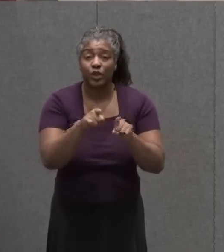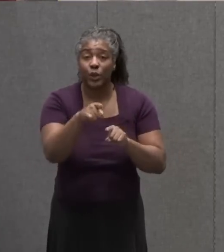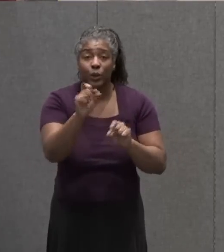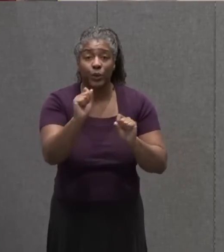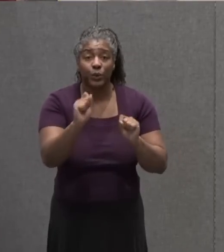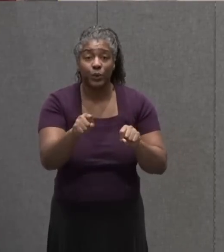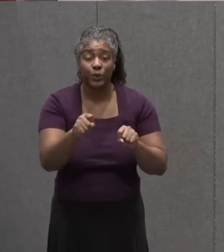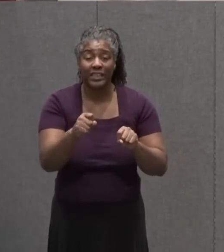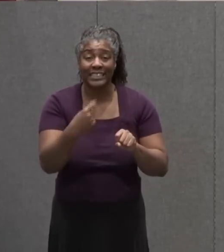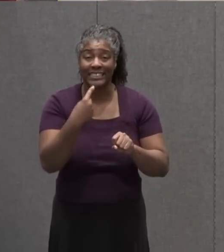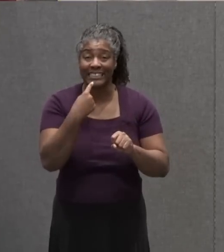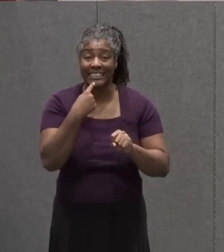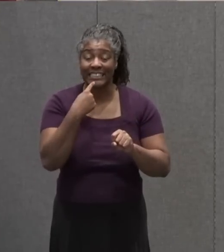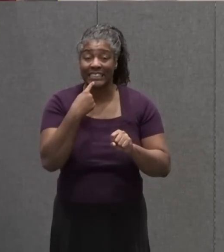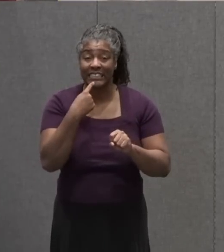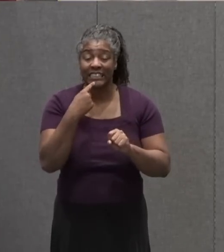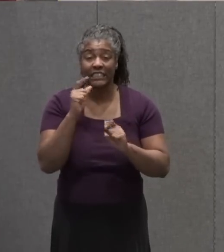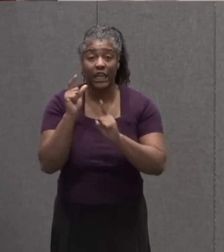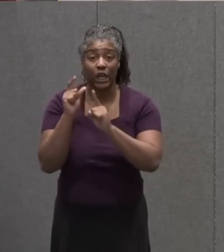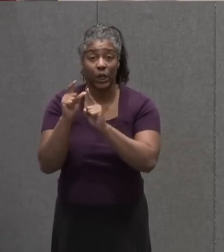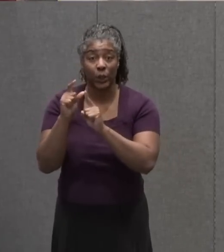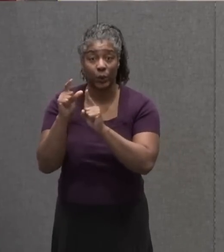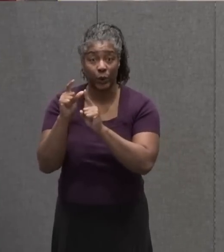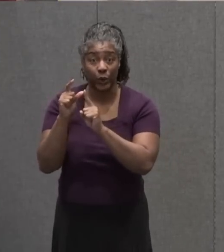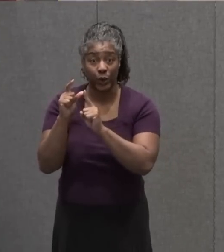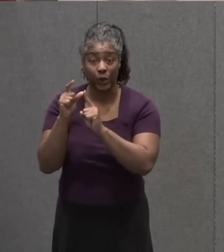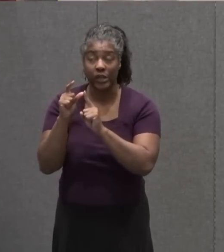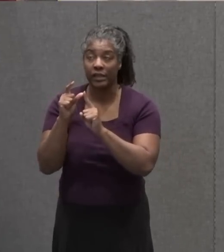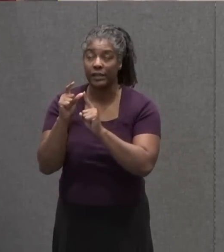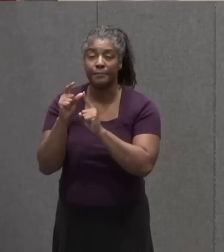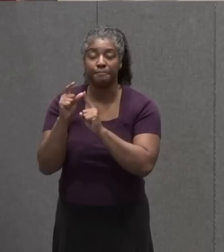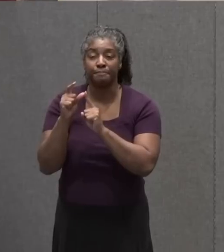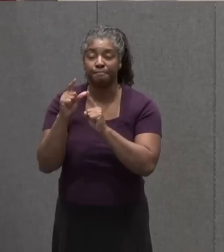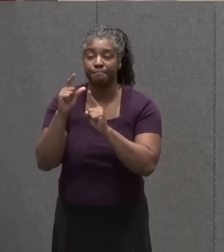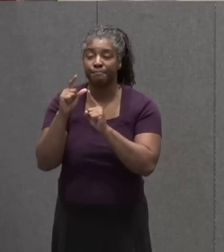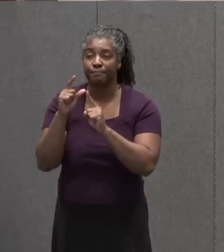and then encode the word, which is to spell it.